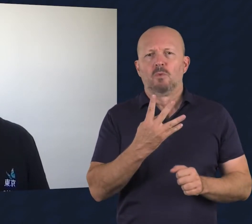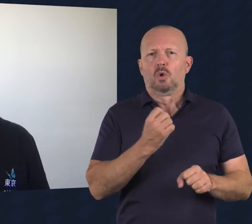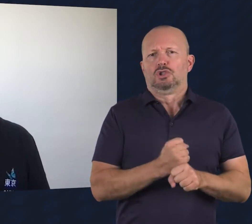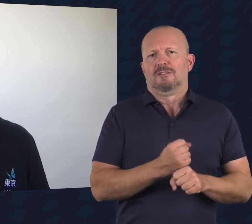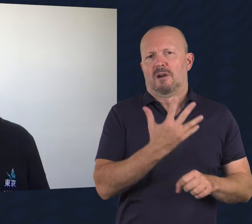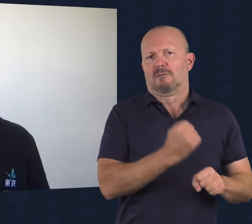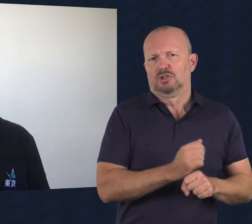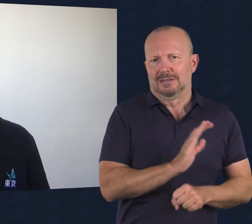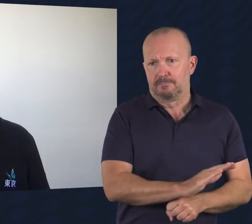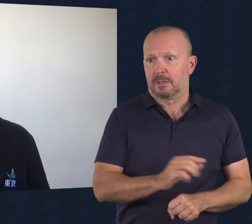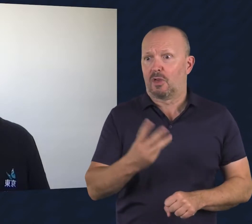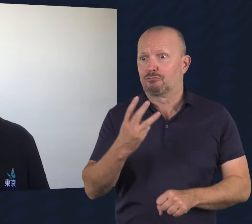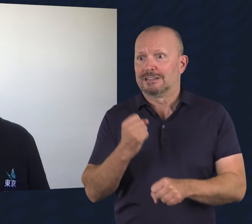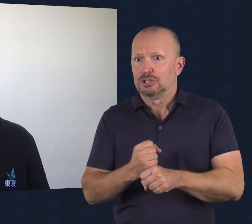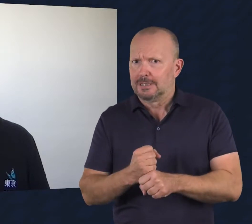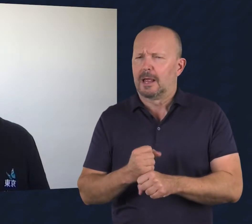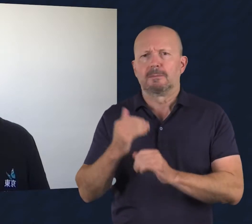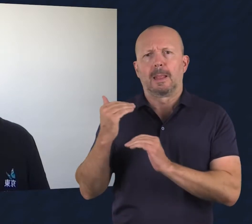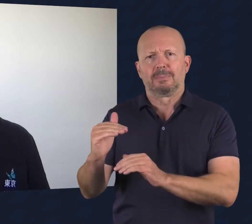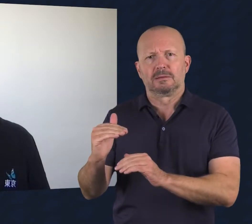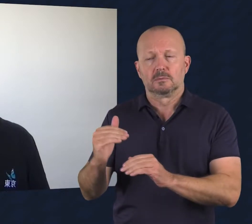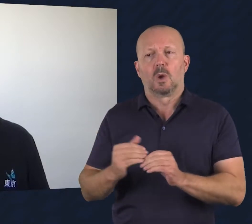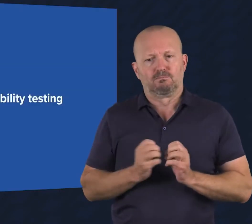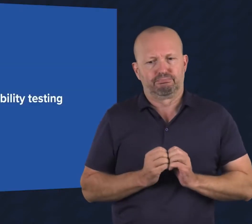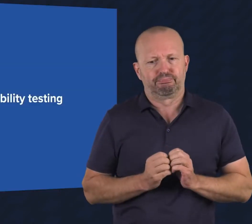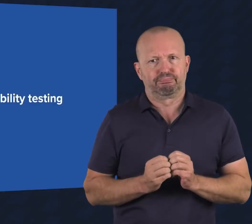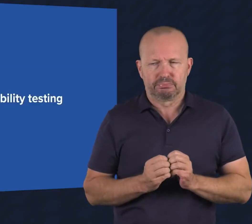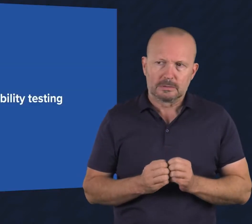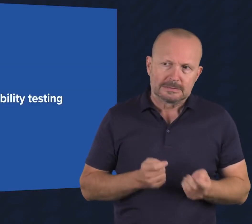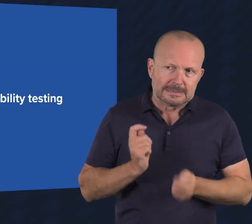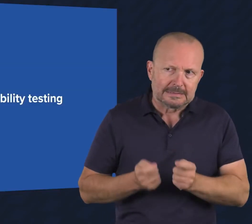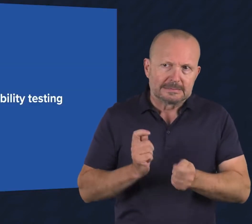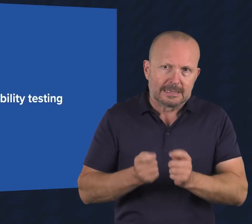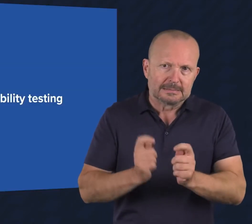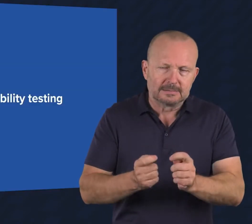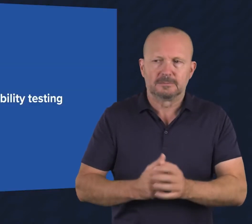and built a page size limit into our deployment pipeline. We also undertook usability testing